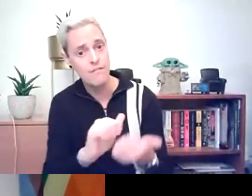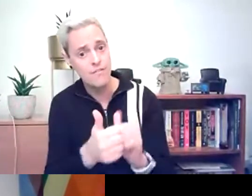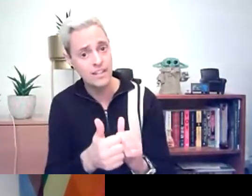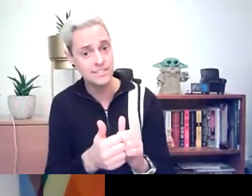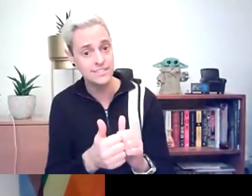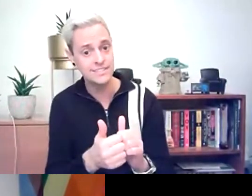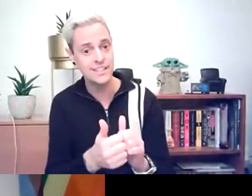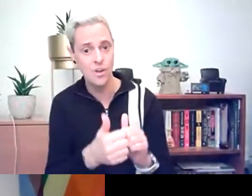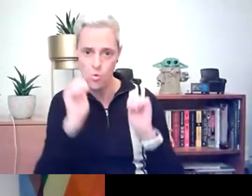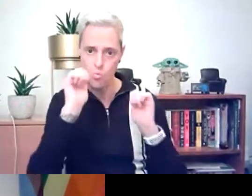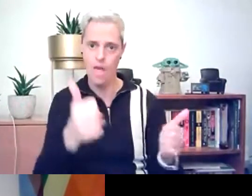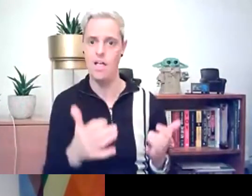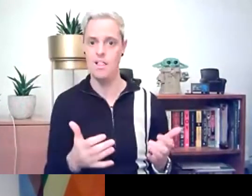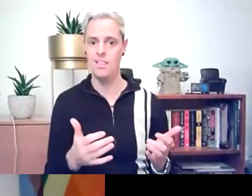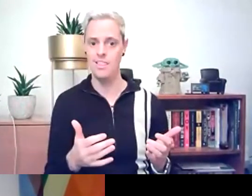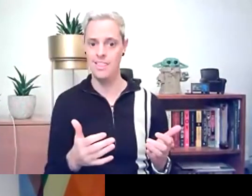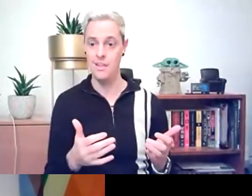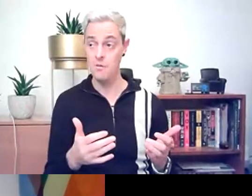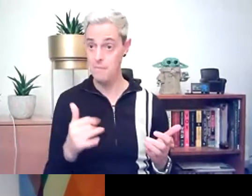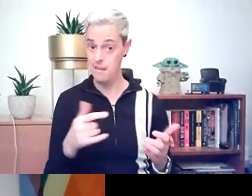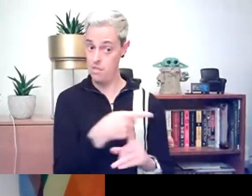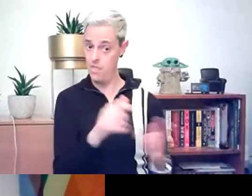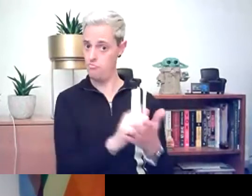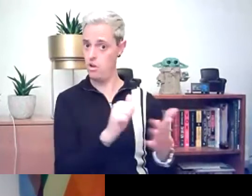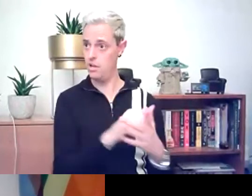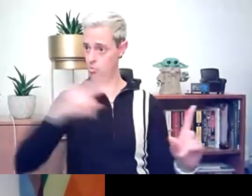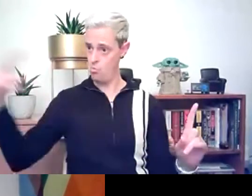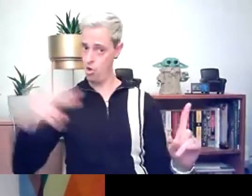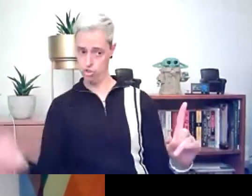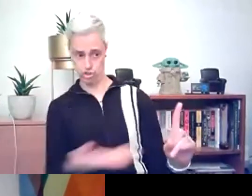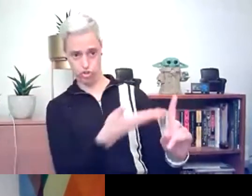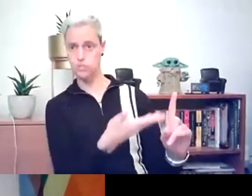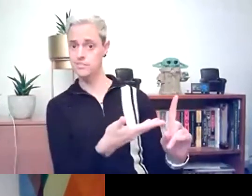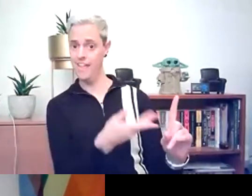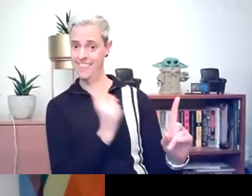family members who can model the right behavior, you know, using the right language and names,